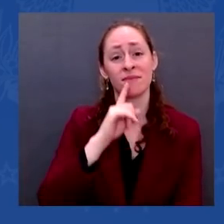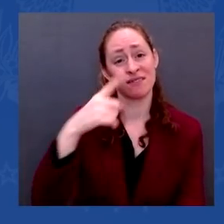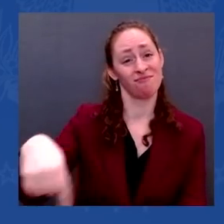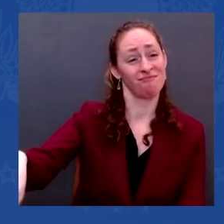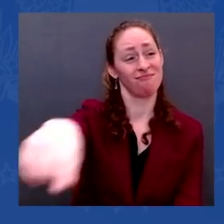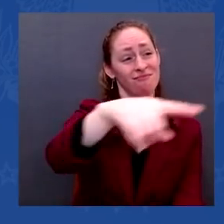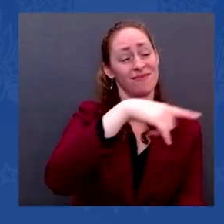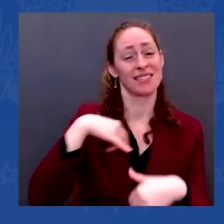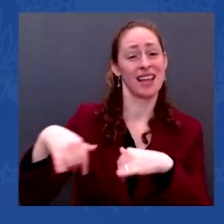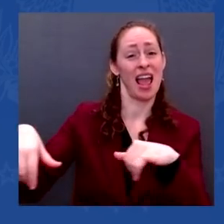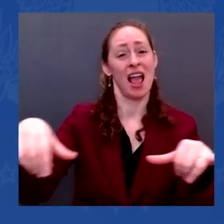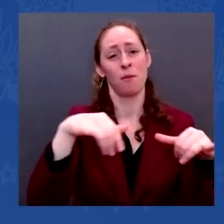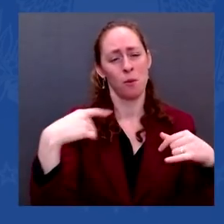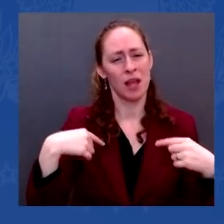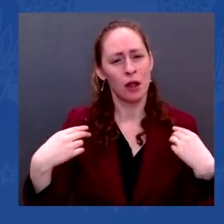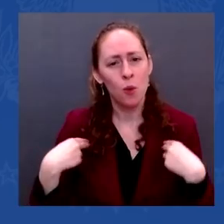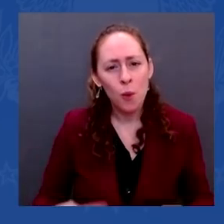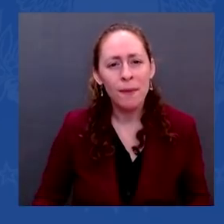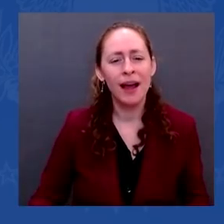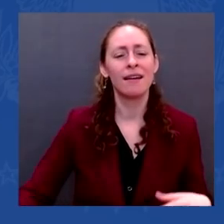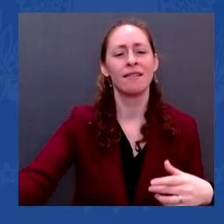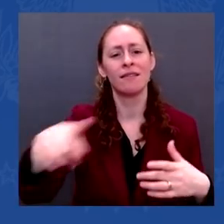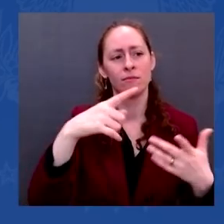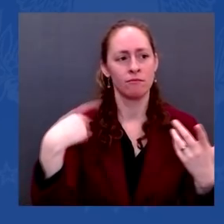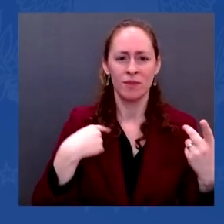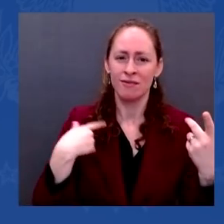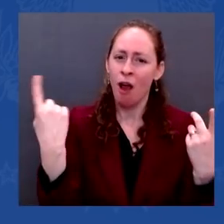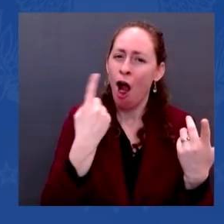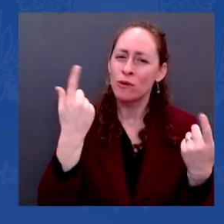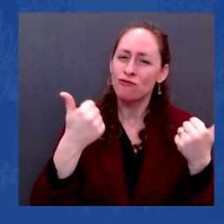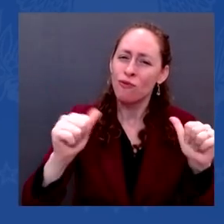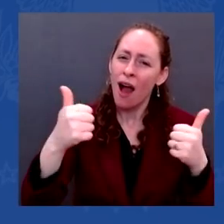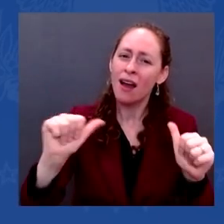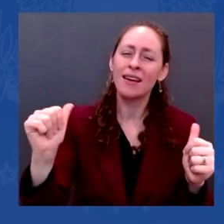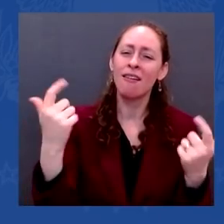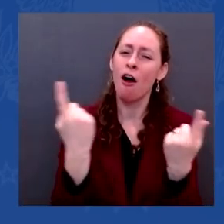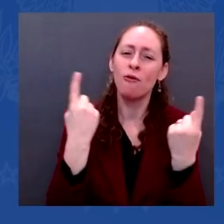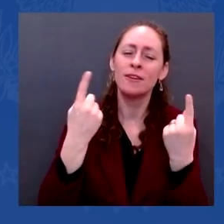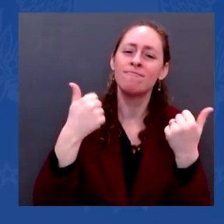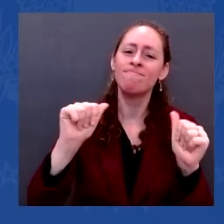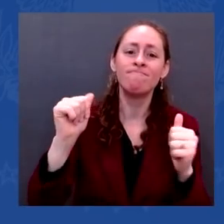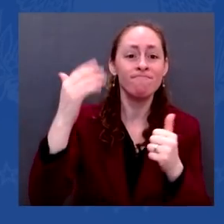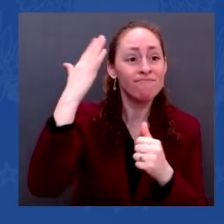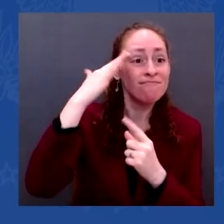We can't know what's coming. But we also can't live in fear every step of the way.